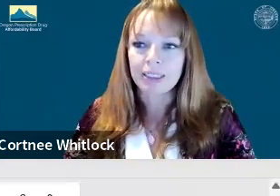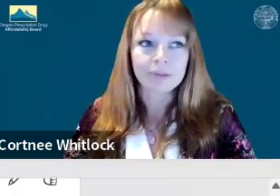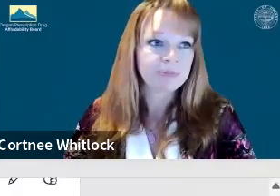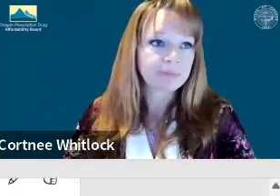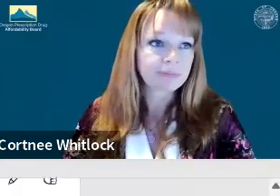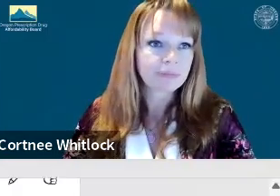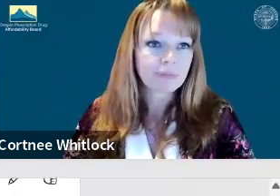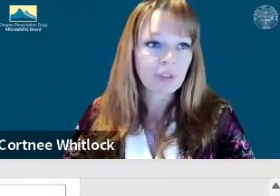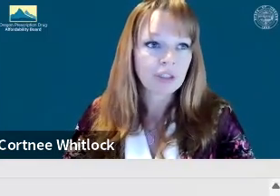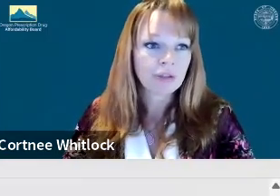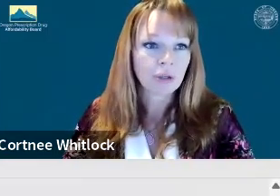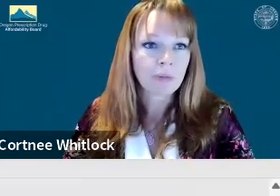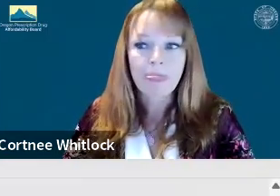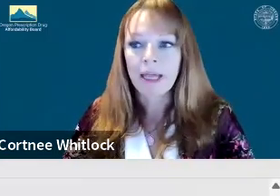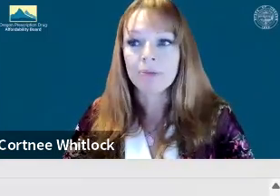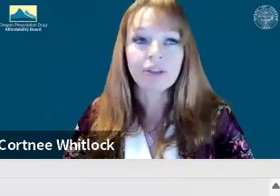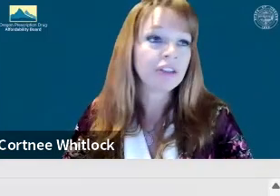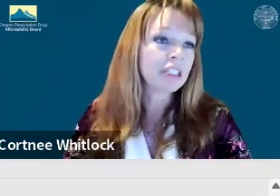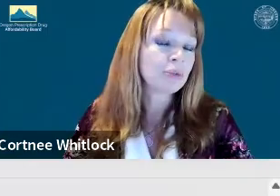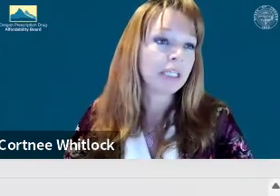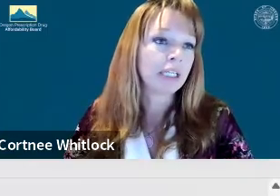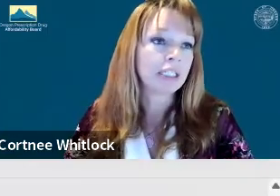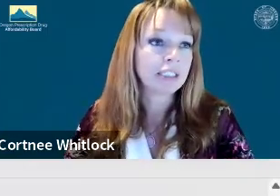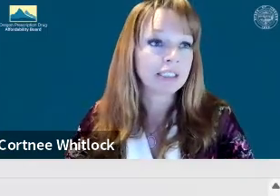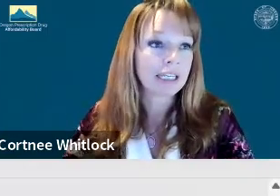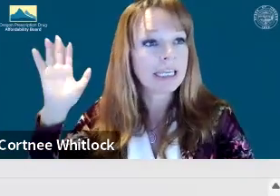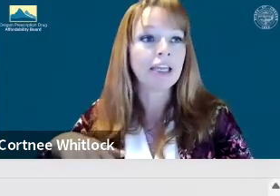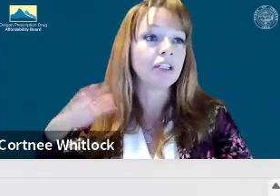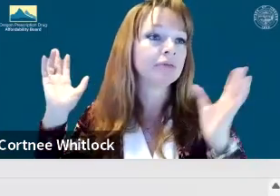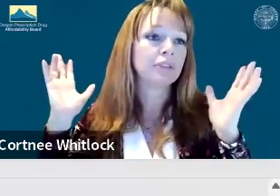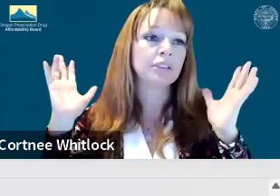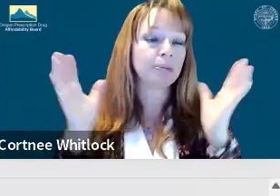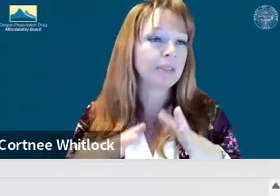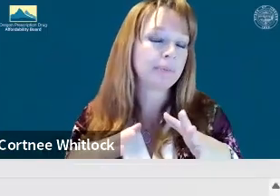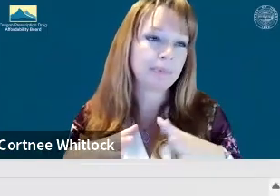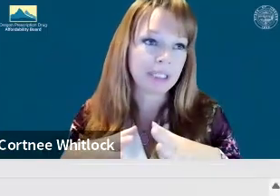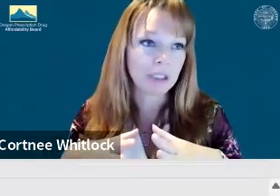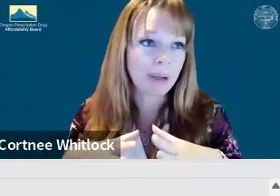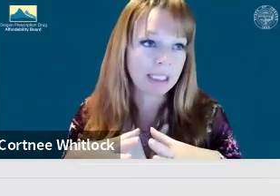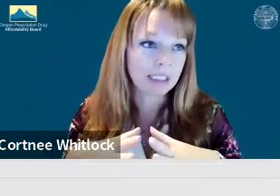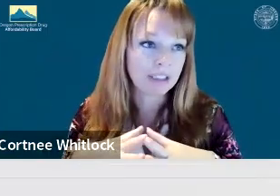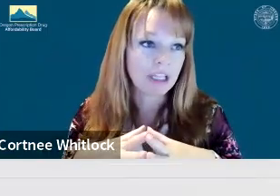combined. So um the other thing is we can get this data in get the material packet